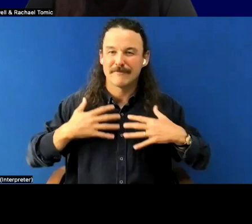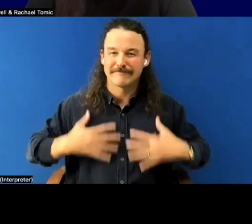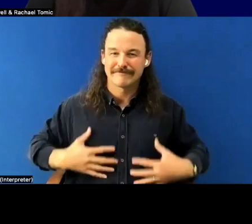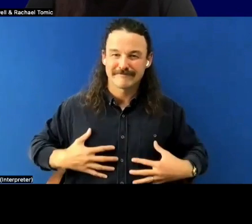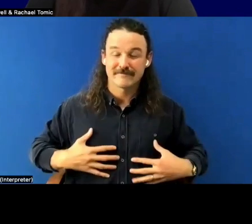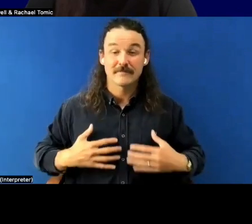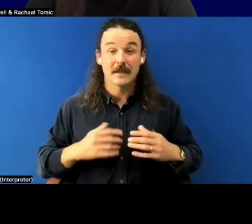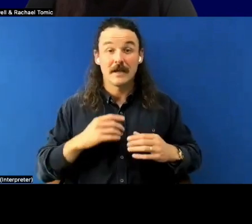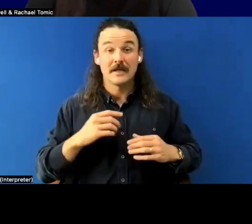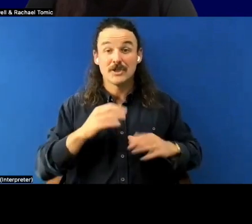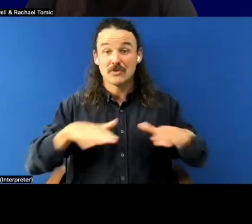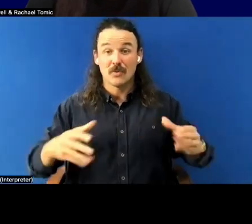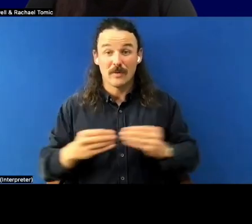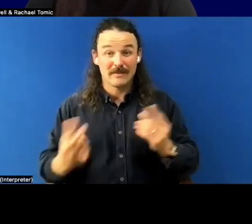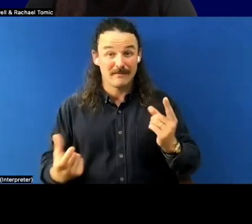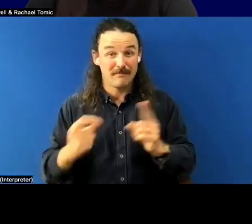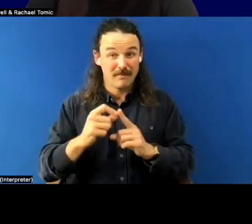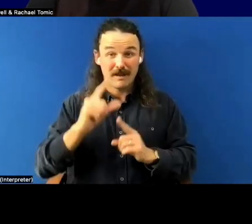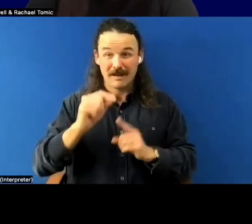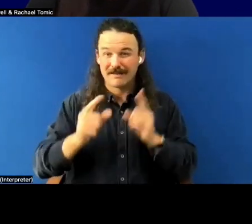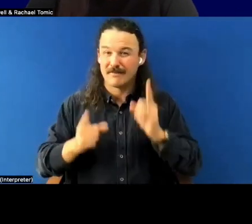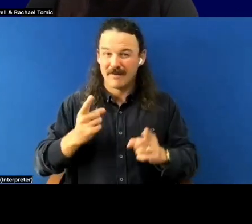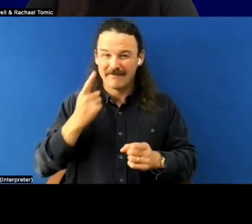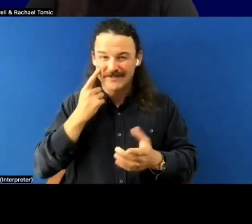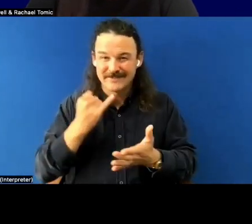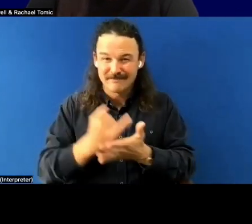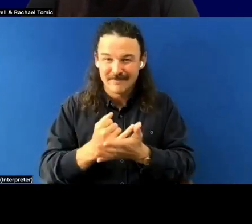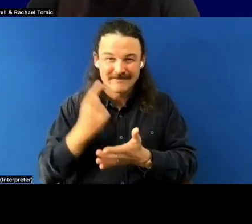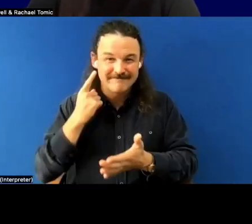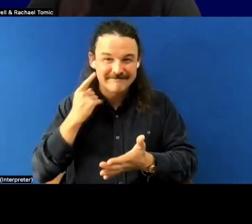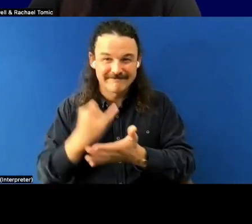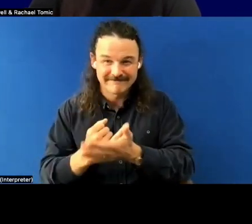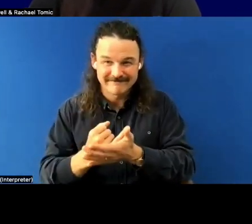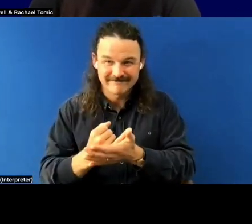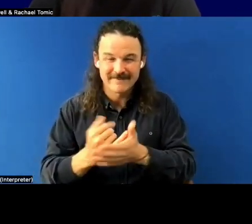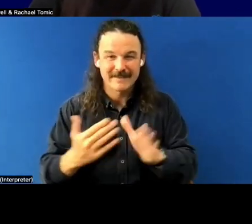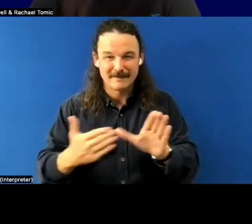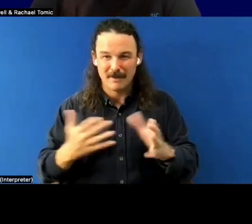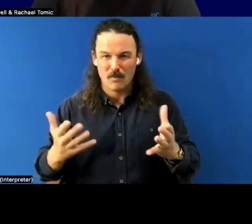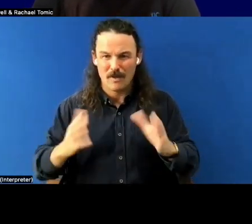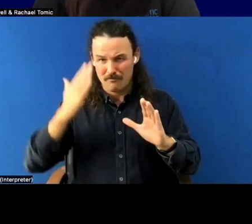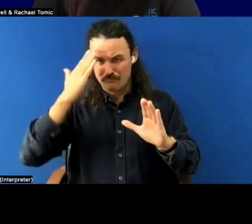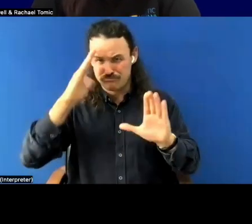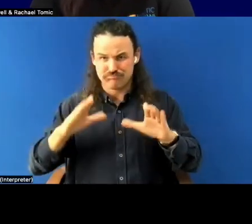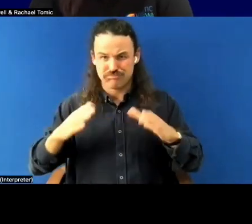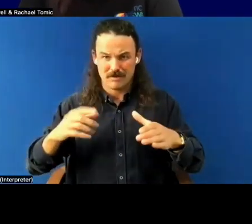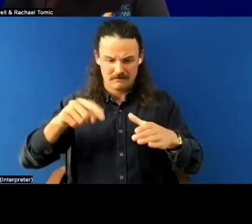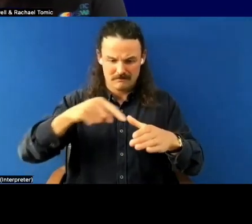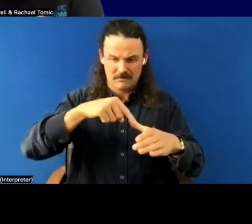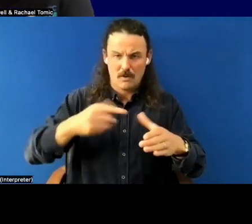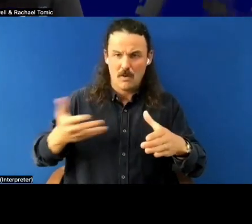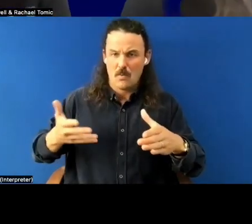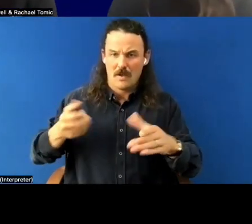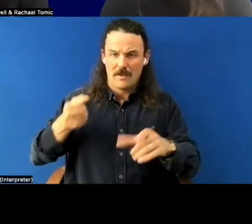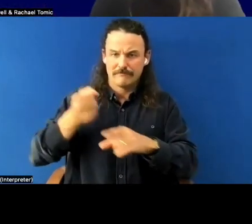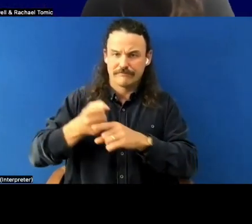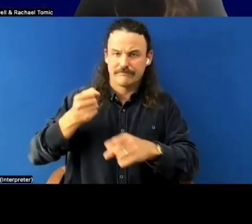impairments depending on the structures in the brain that are affected by the brain injury.